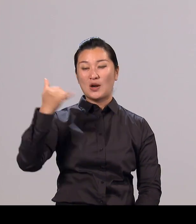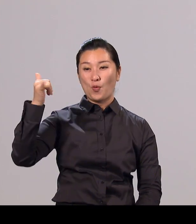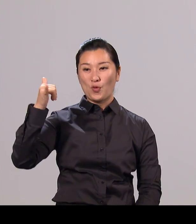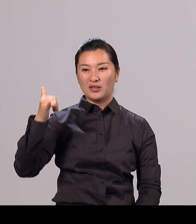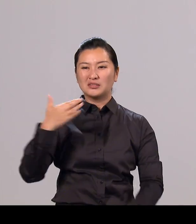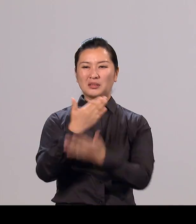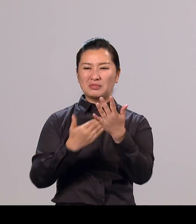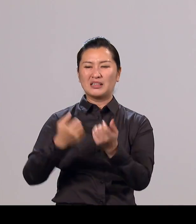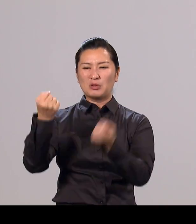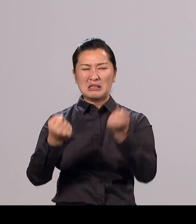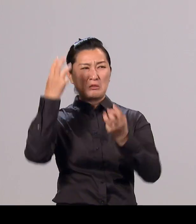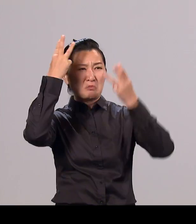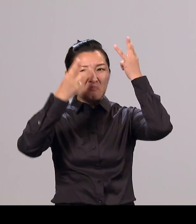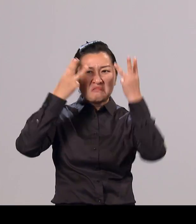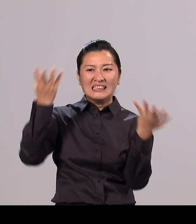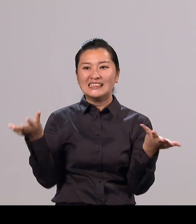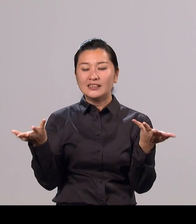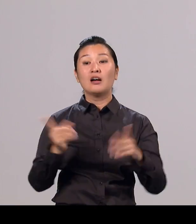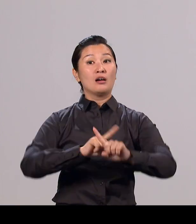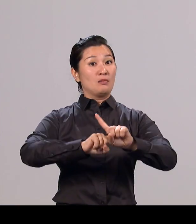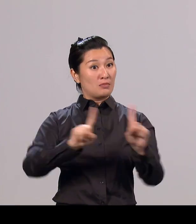How does Uber and Grab work? They grab data from users.